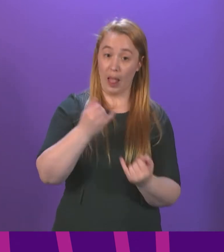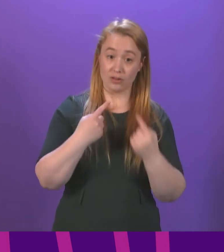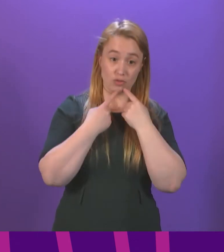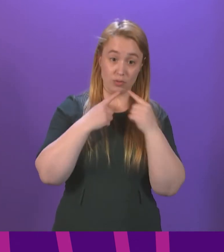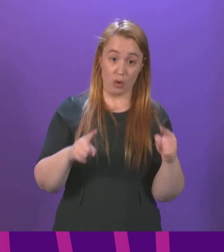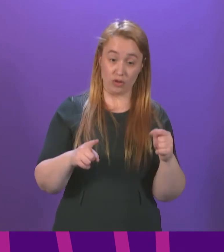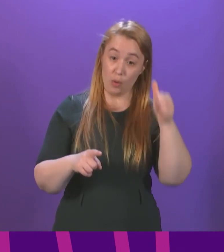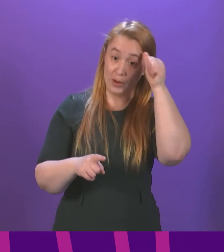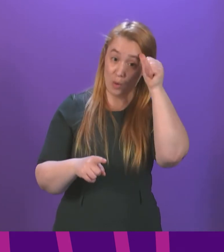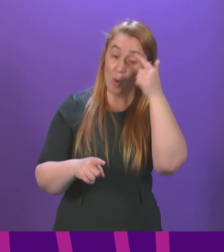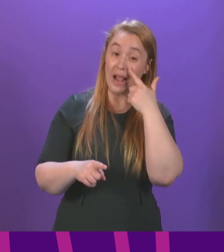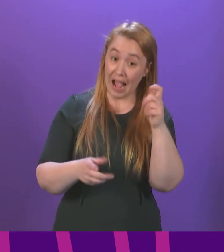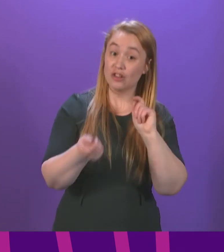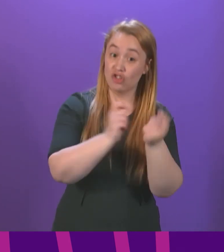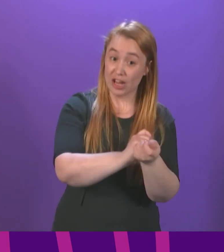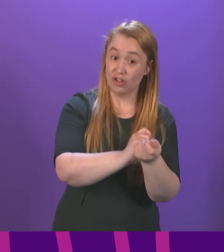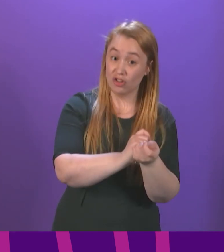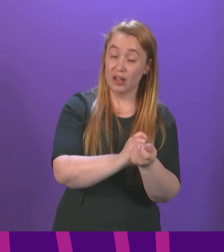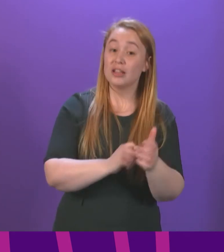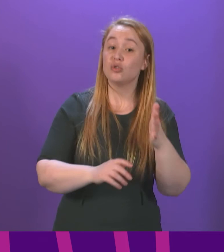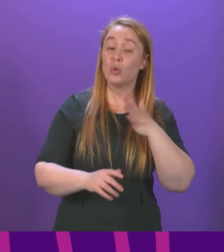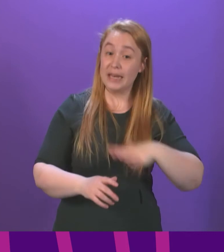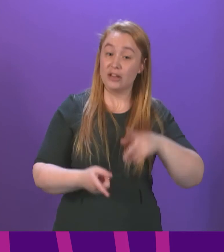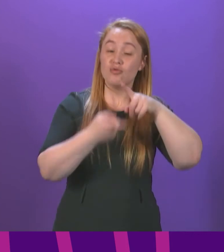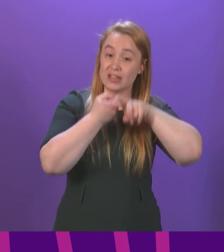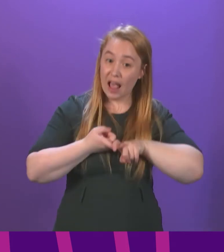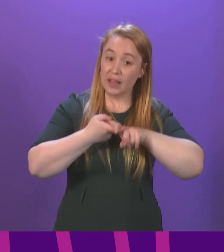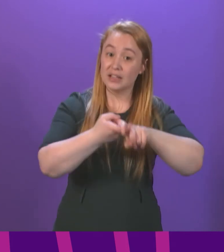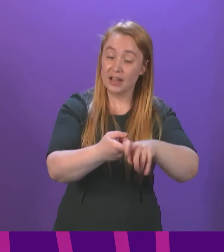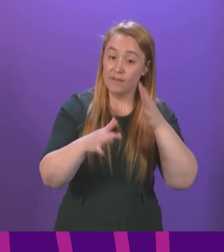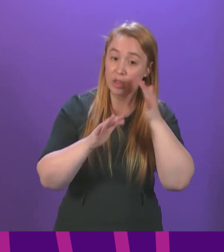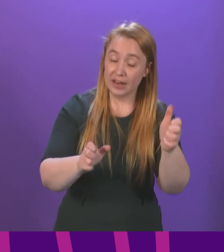that that can change. We need resilience in our testing system so that we can respond